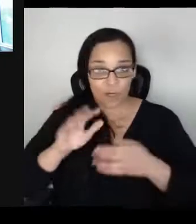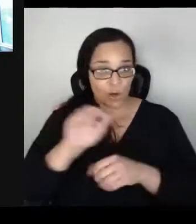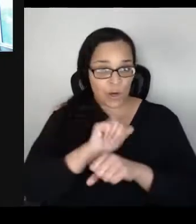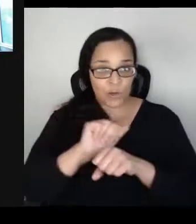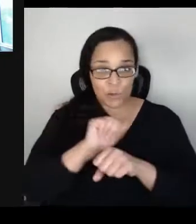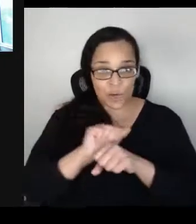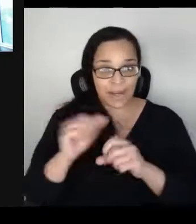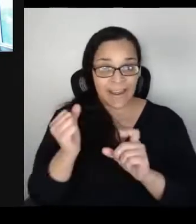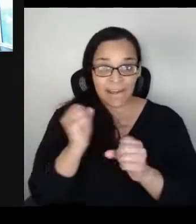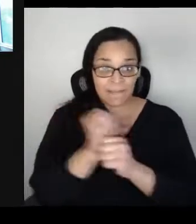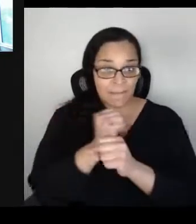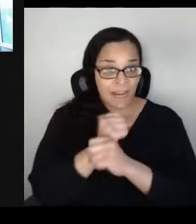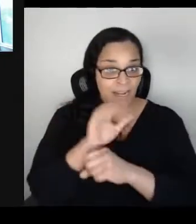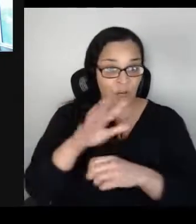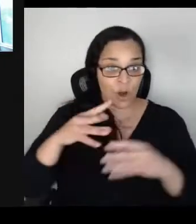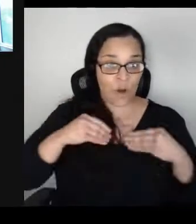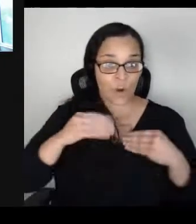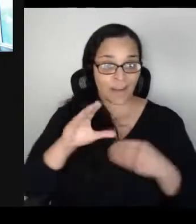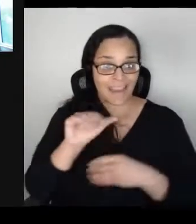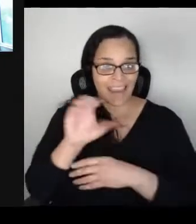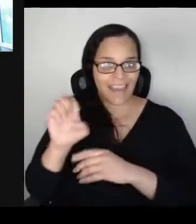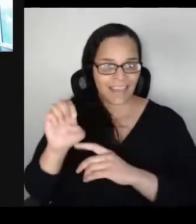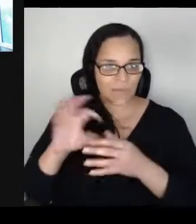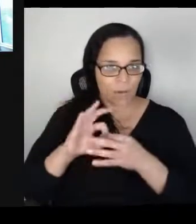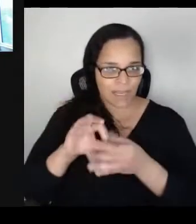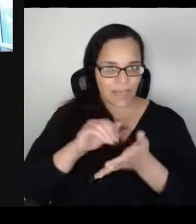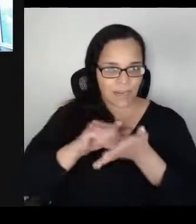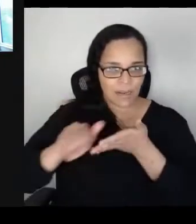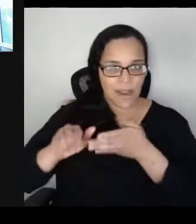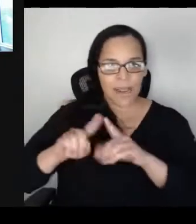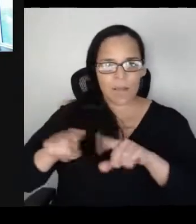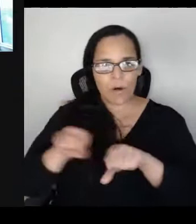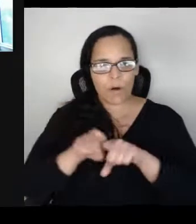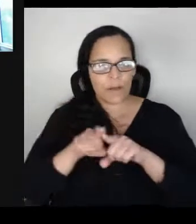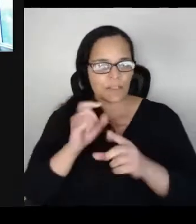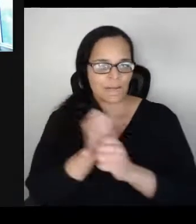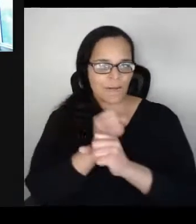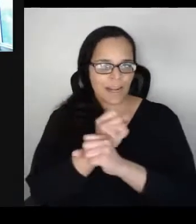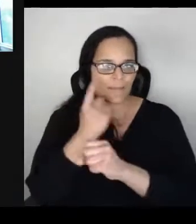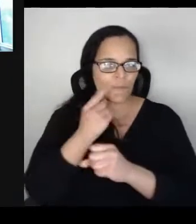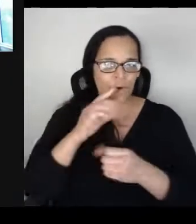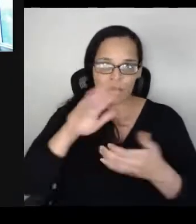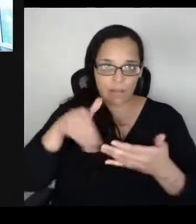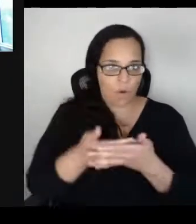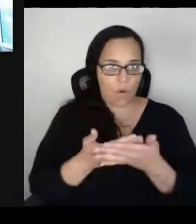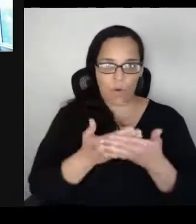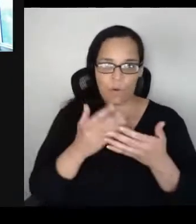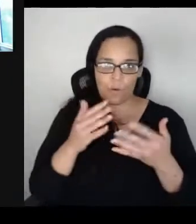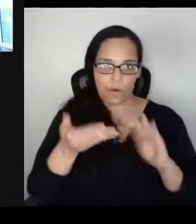of deportation but also fighting for an entire community. The systems and the policies